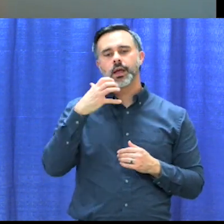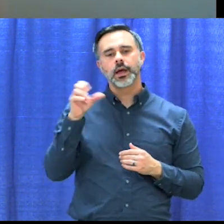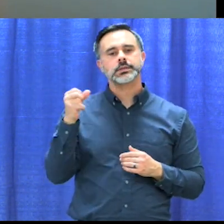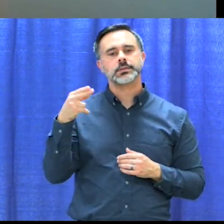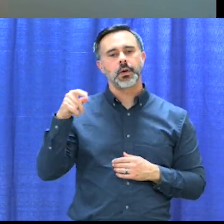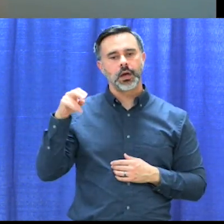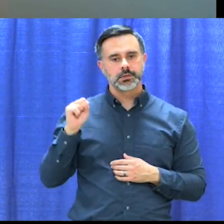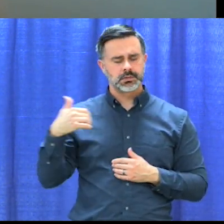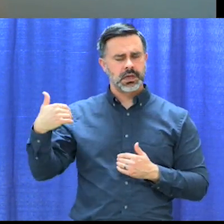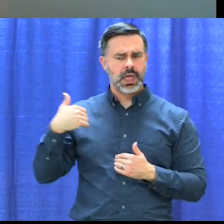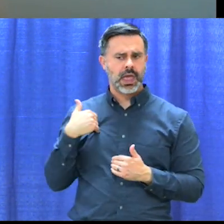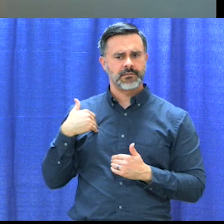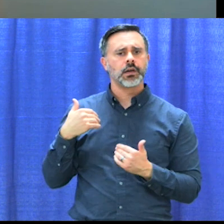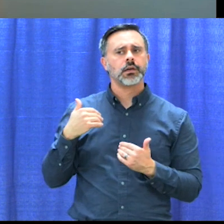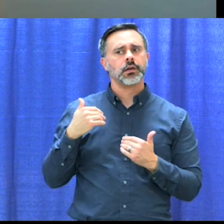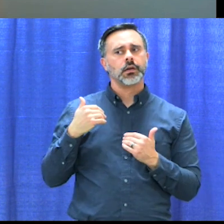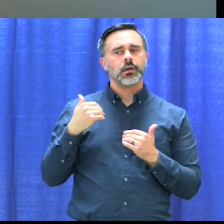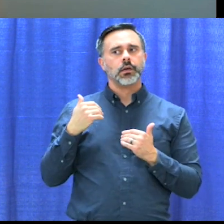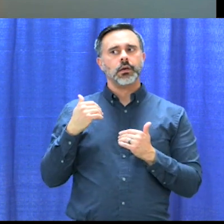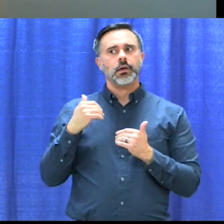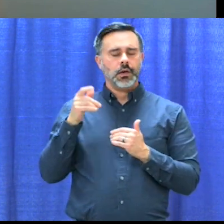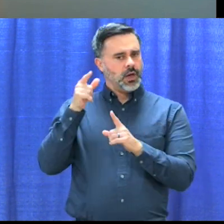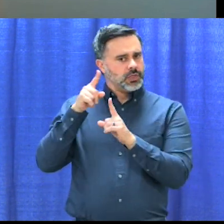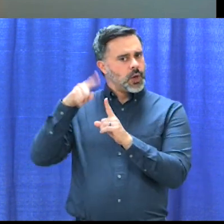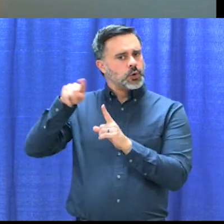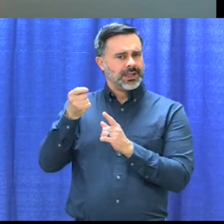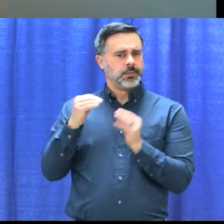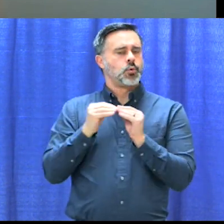and effect and so would be very narrowly tailored.